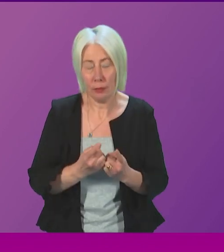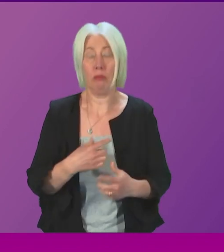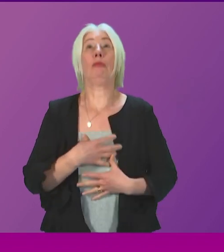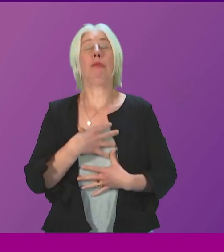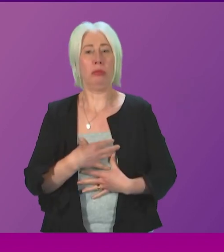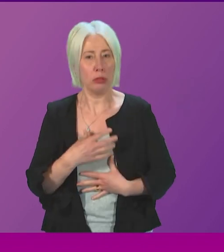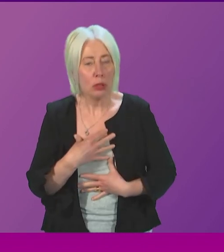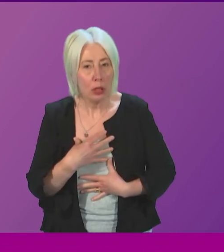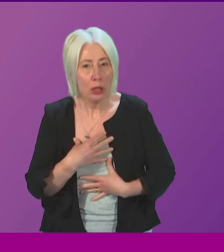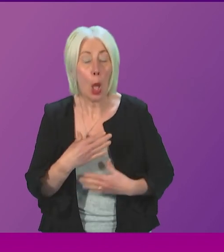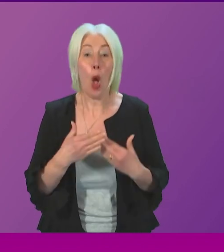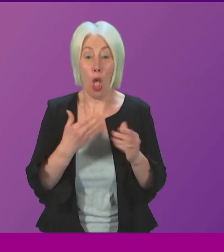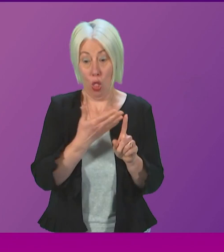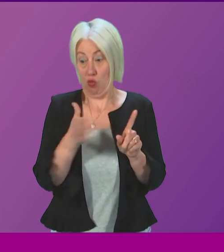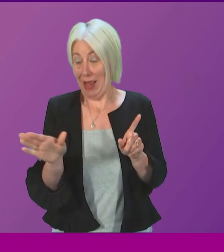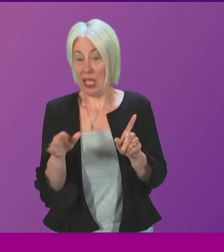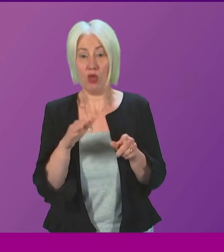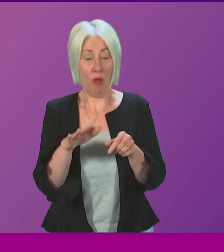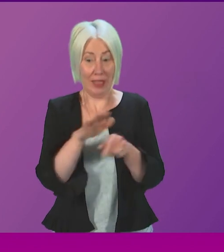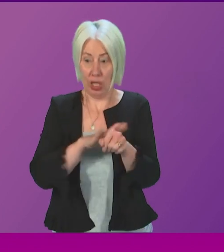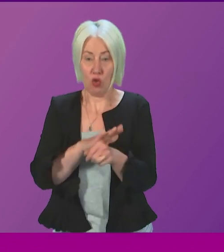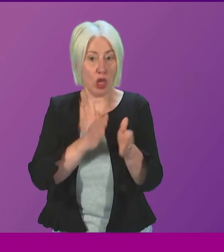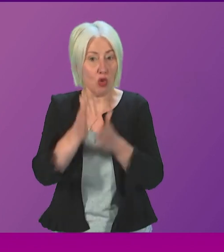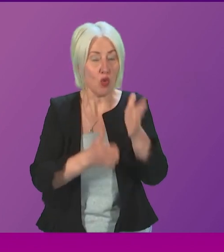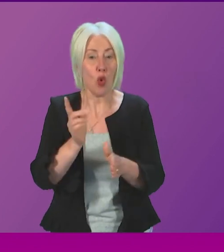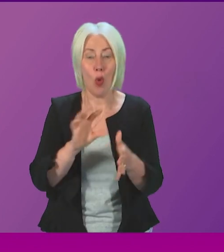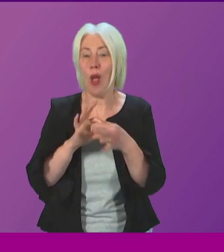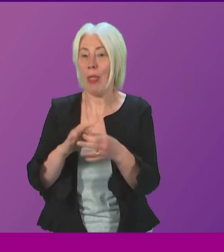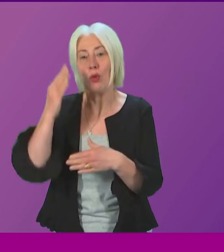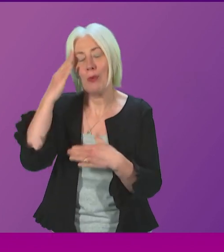Many of the rest of the cases involved mental health issues.